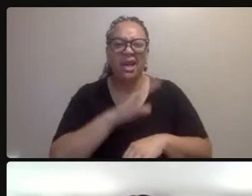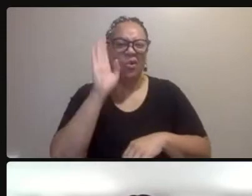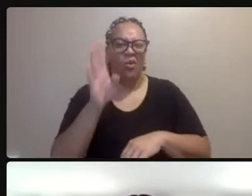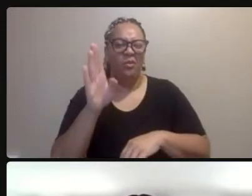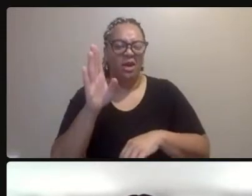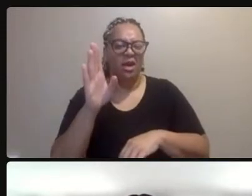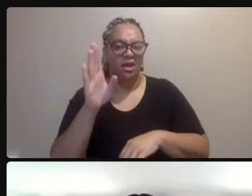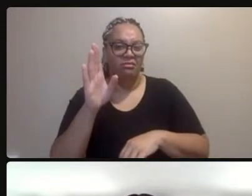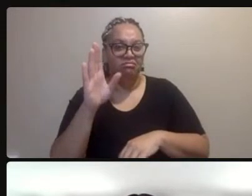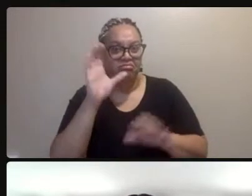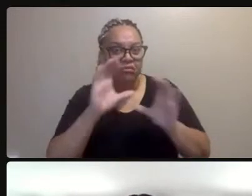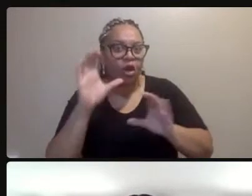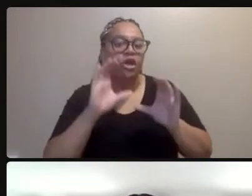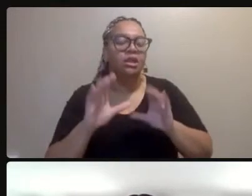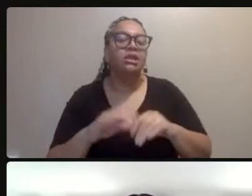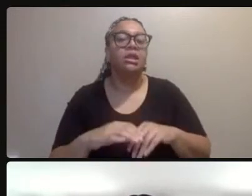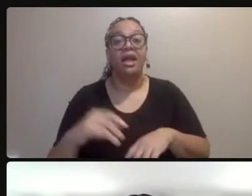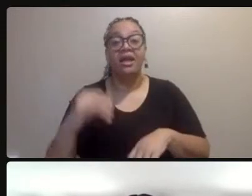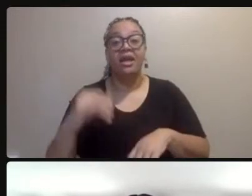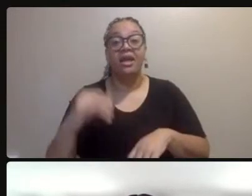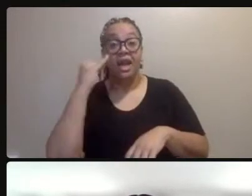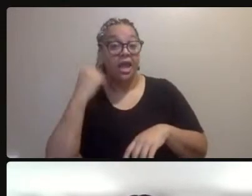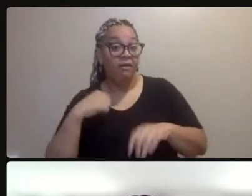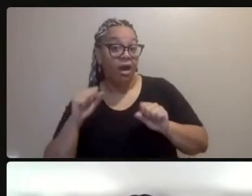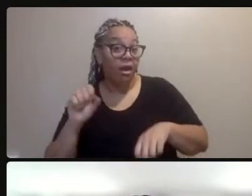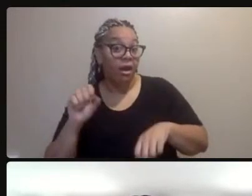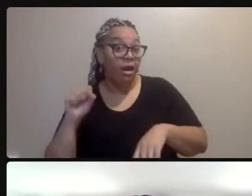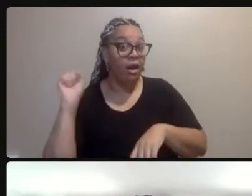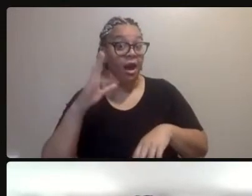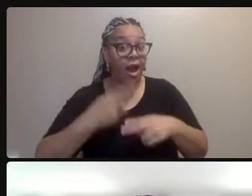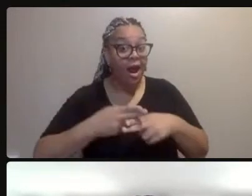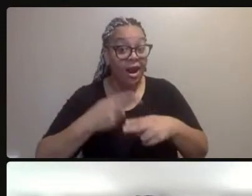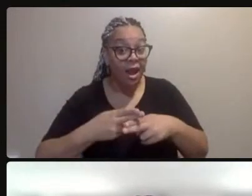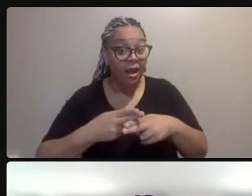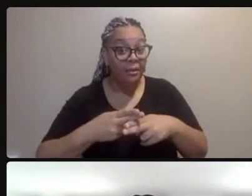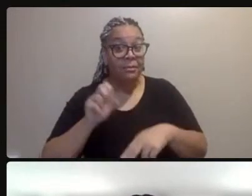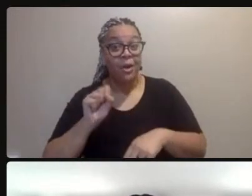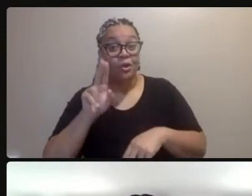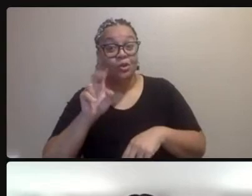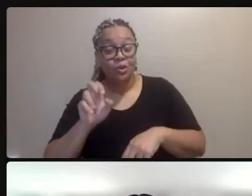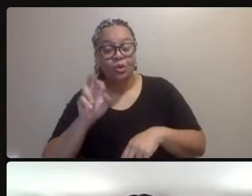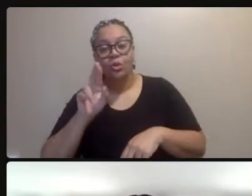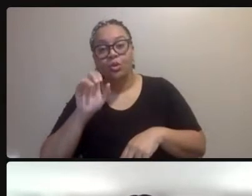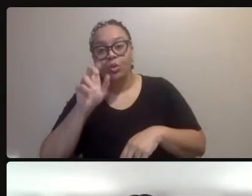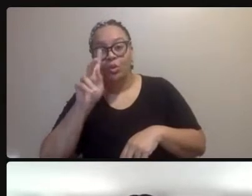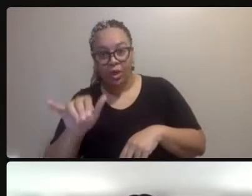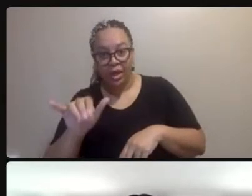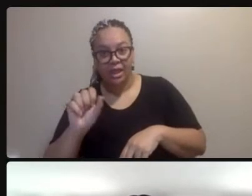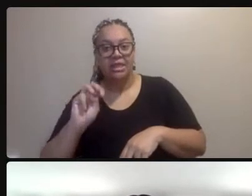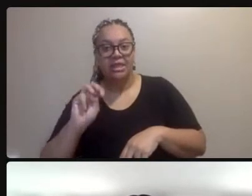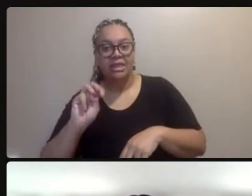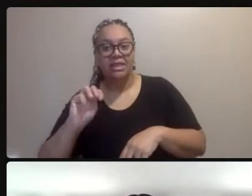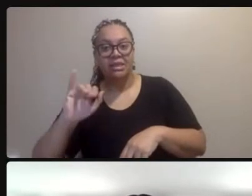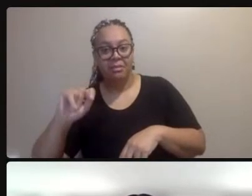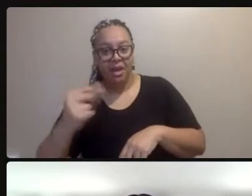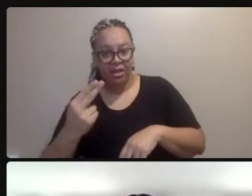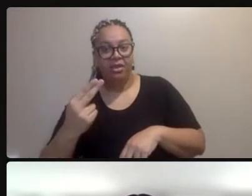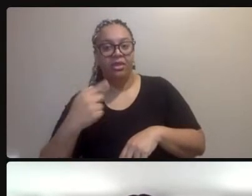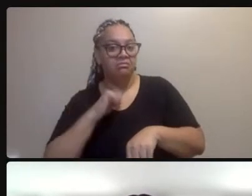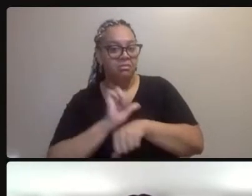IS A STRONG LEADER IN THAT REGARDS. I KNOW THAT THERE IS A SEARCH COMMITTEE THAT WILL BE LOOKING.